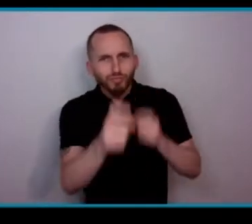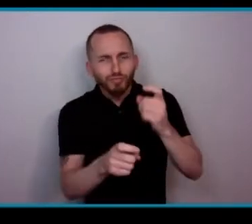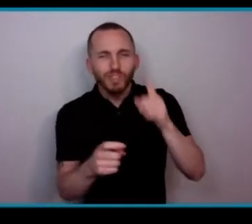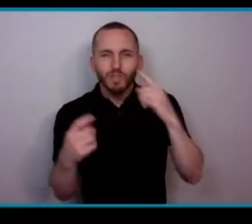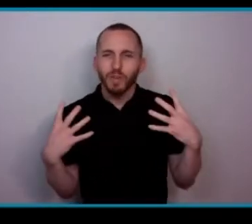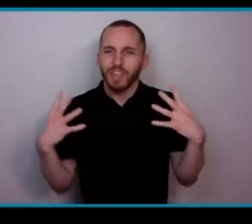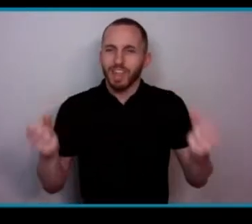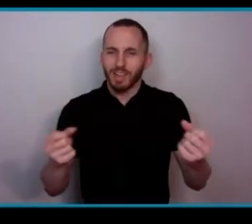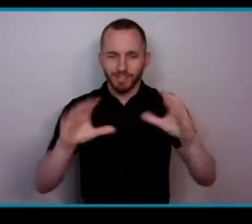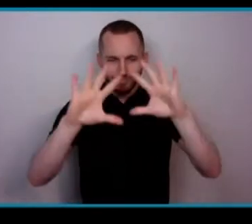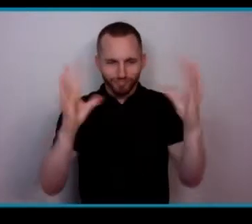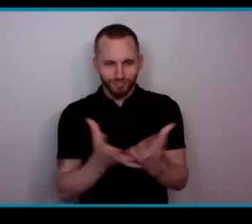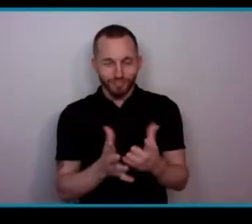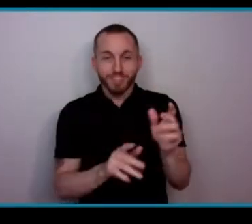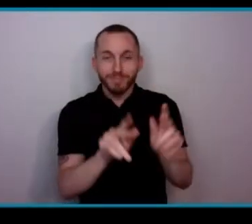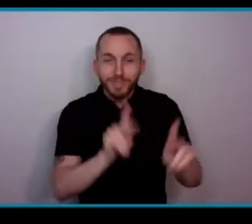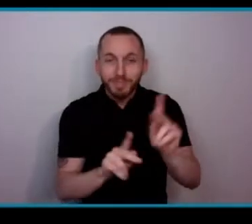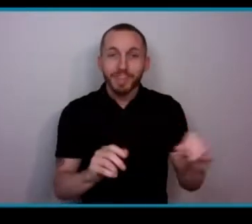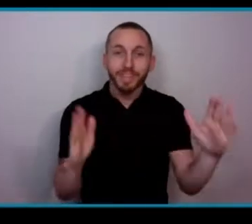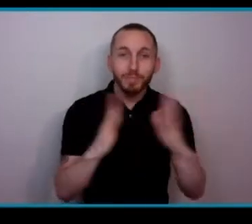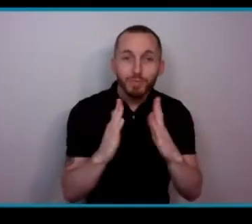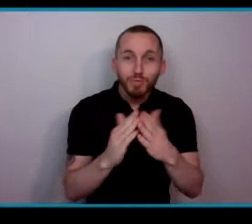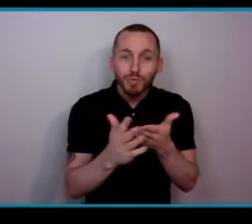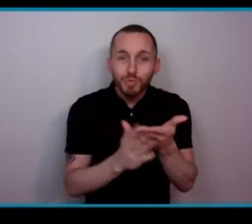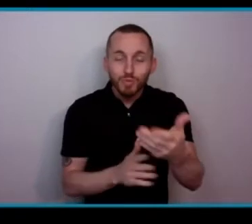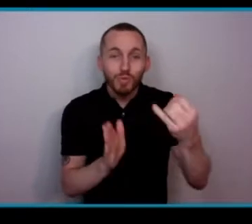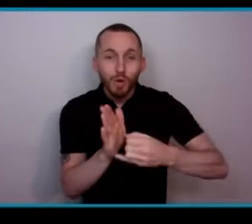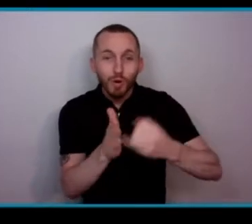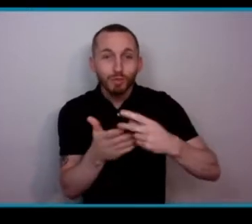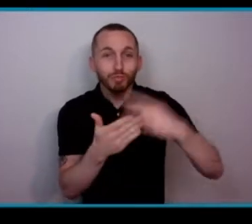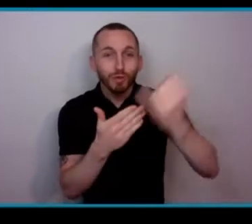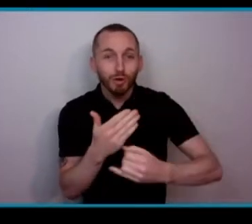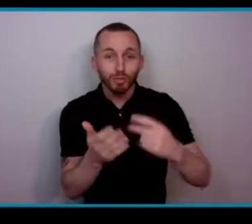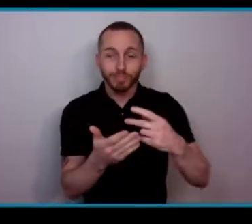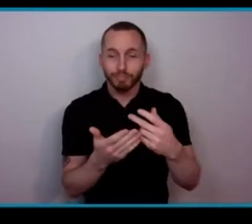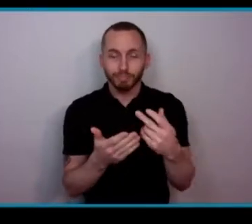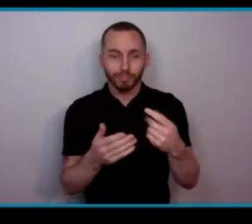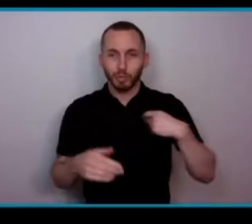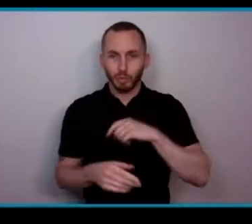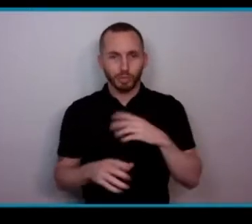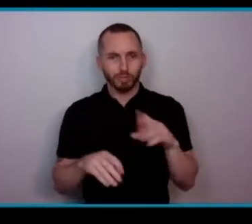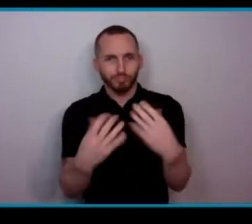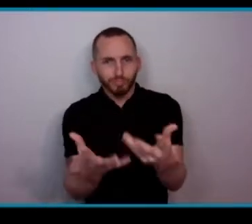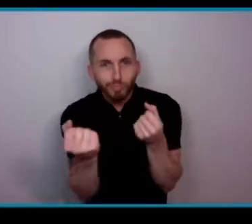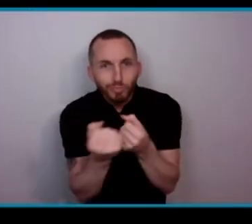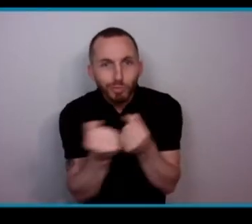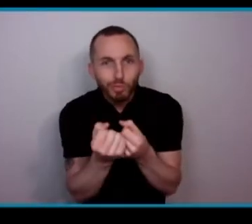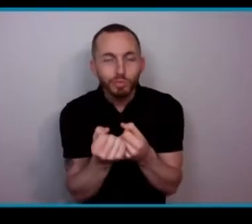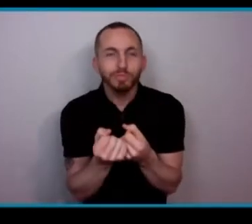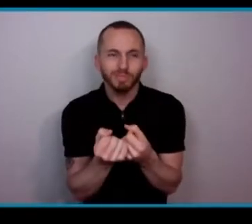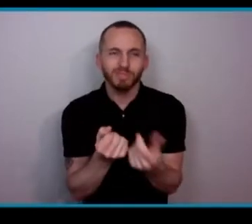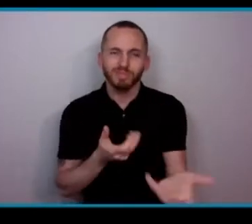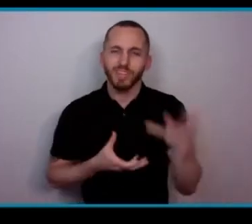and communities through the arts projects and programs we serve, we support, is embodied in Creative Forces.